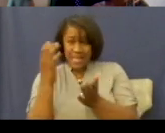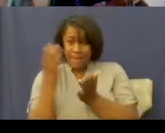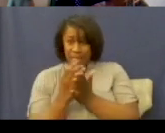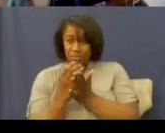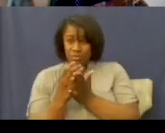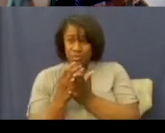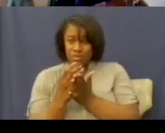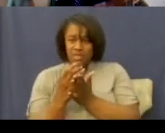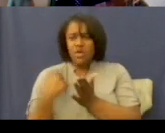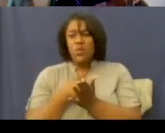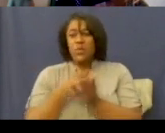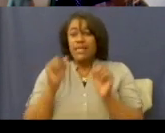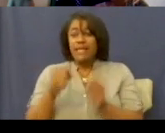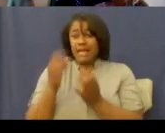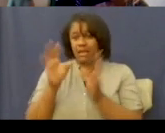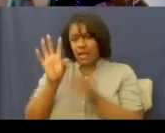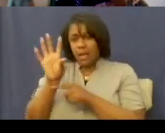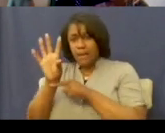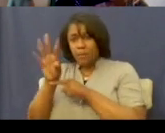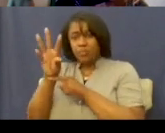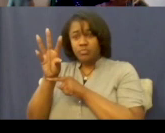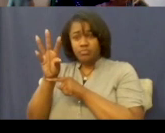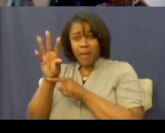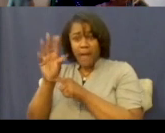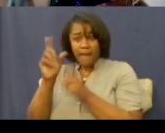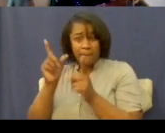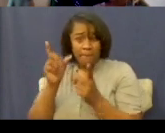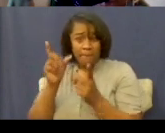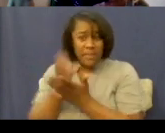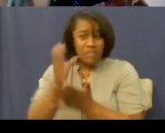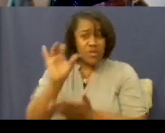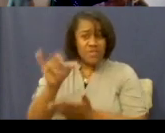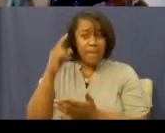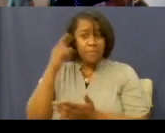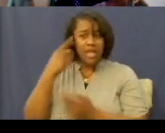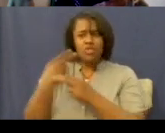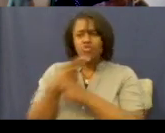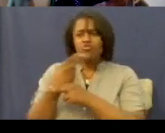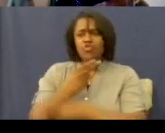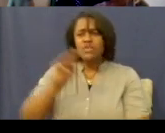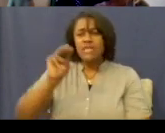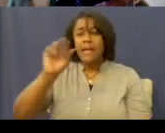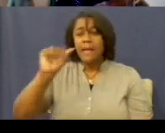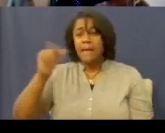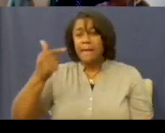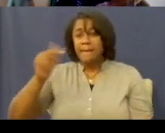a photograph of the brain using magnets. There are pictures here that show how we can take